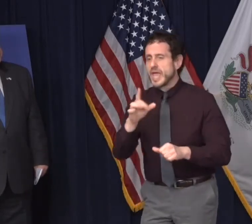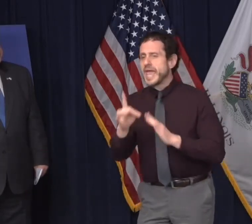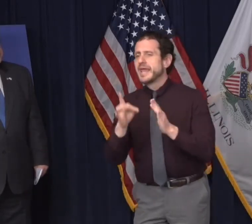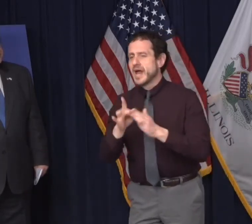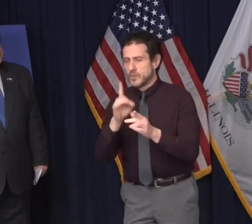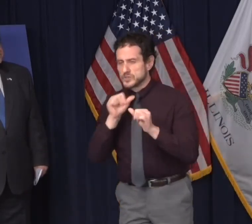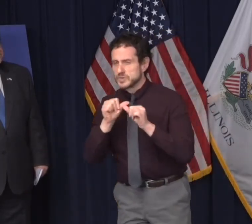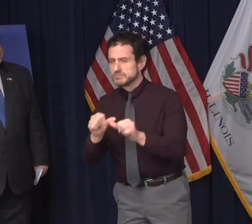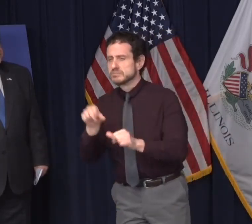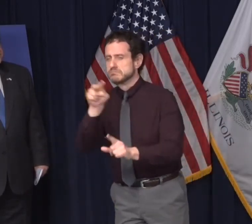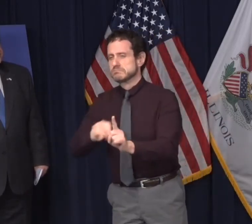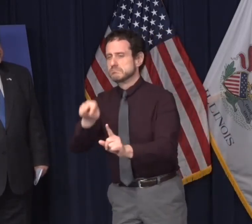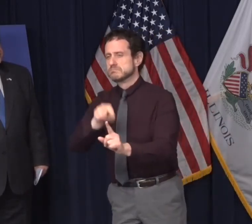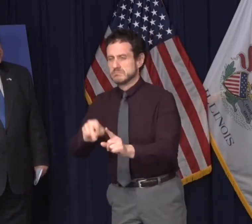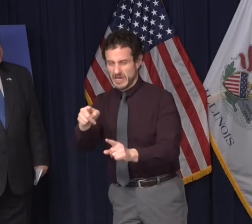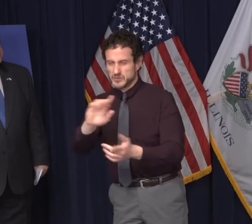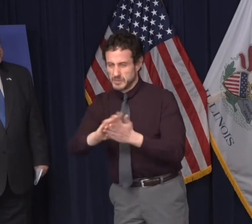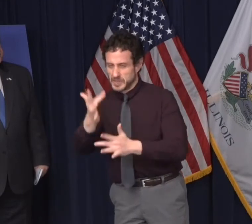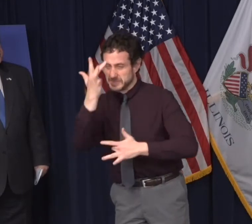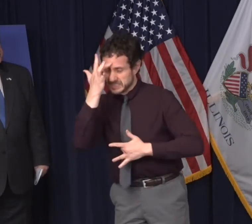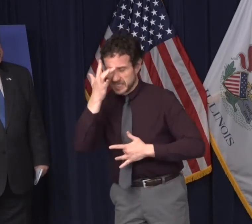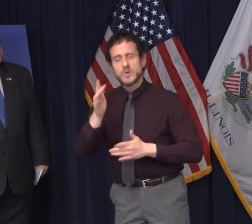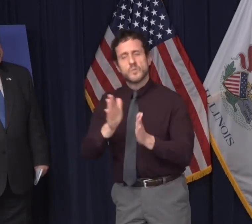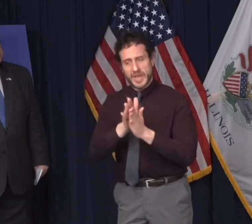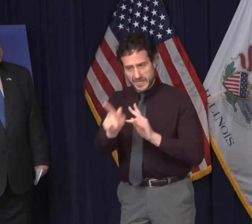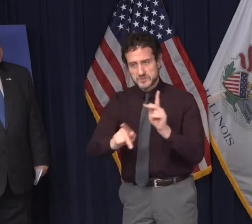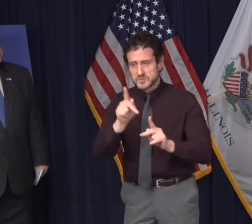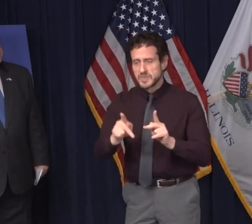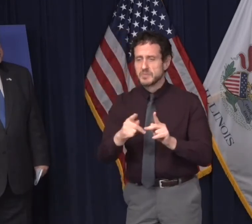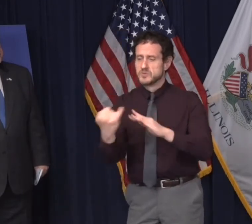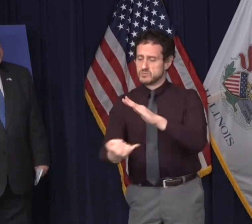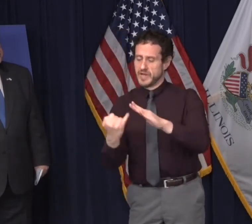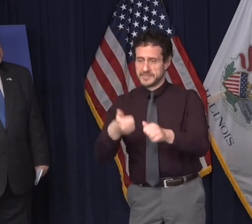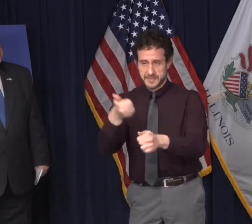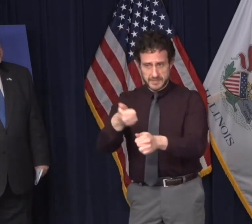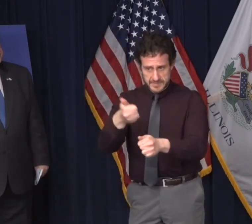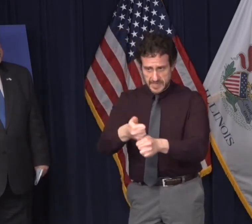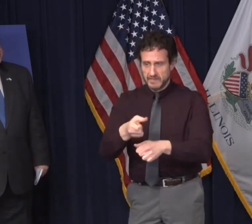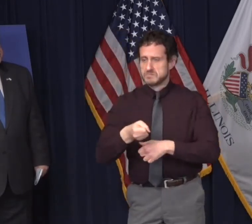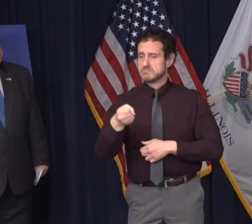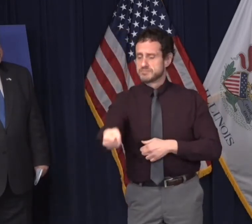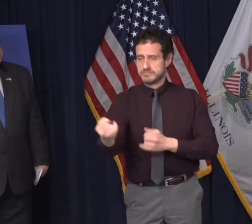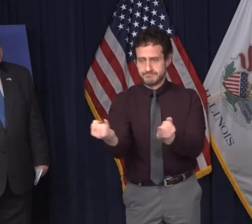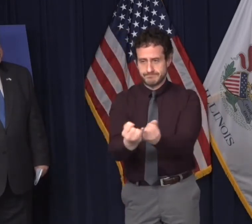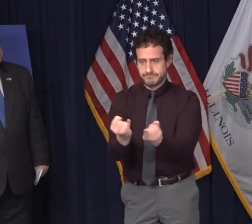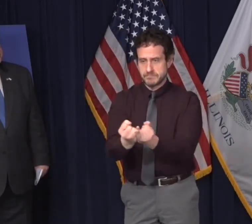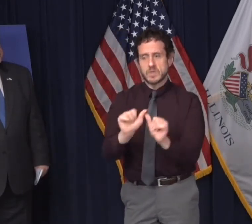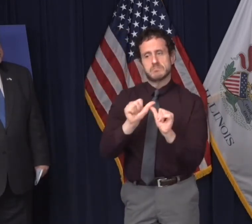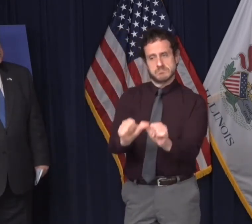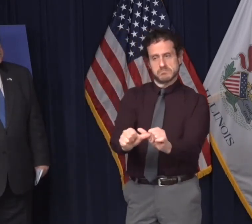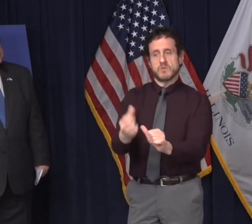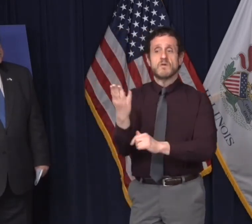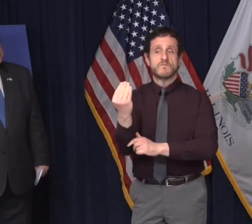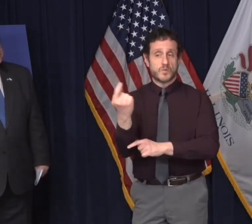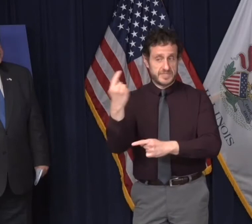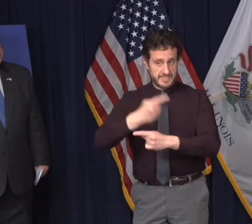HOURS PRIOR TO ONSET. THOSE DEEM TO BE CLOSE CONTACTS WERE ASK THE TO SELF-QUARANTINE AND CASES WERE ISOLATED.